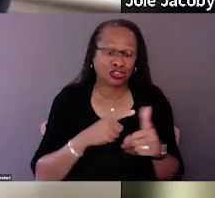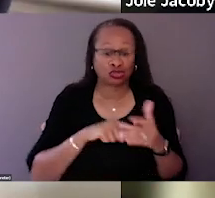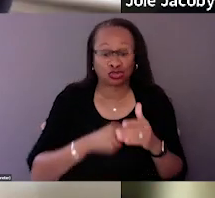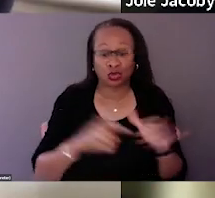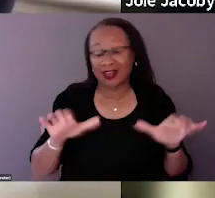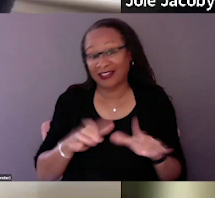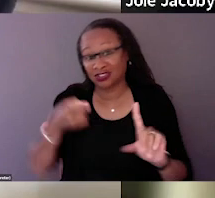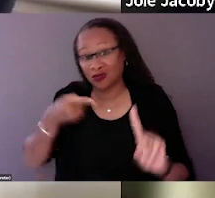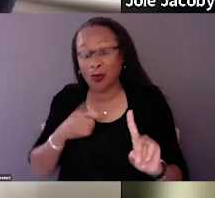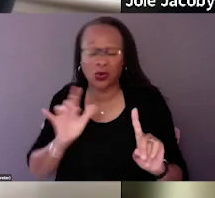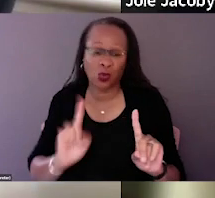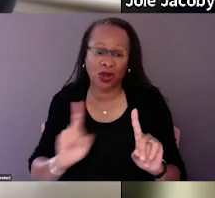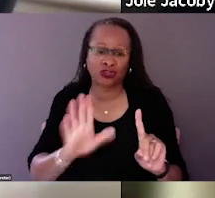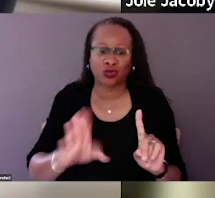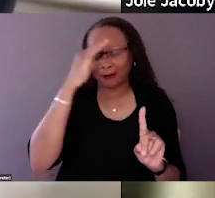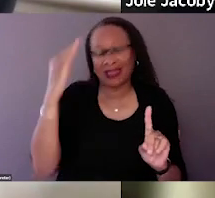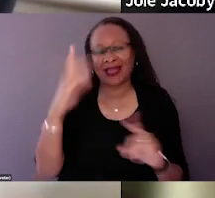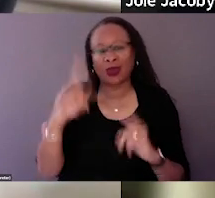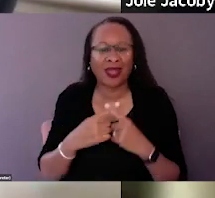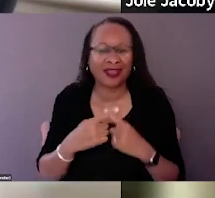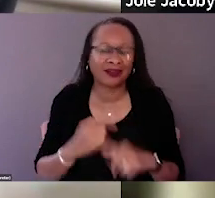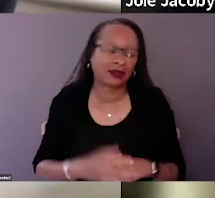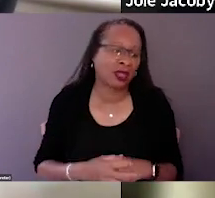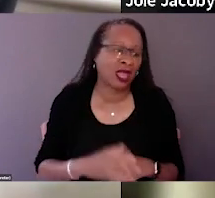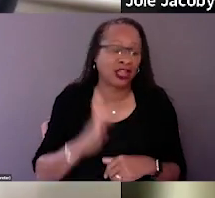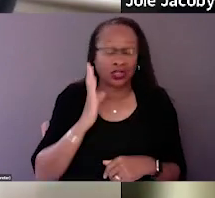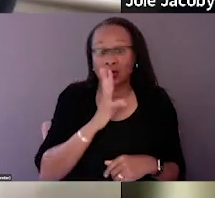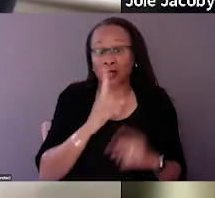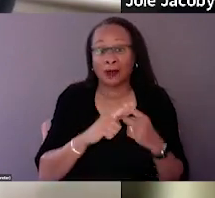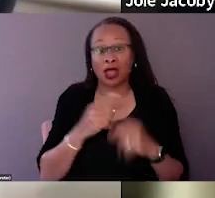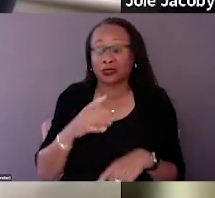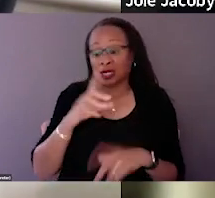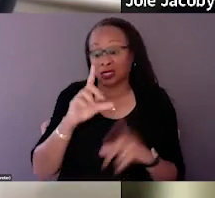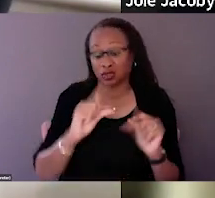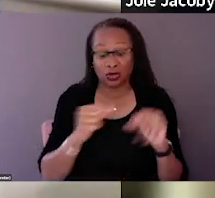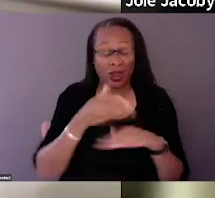which was your Black win. But we talk about Twitter AfterDark. We talked about Meet Me in Temecula.